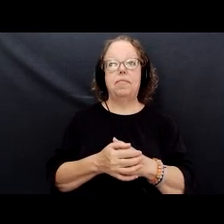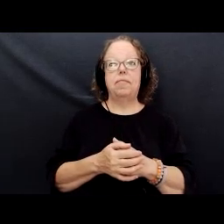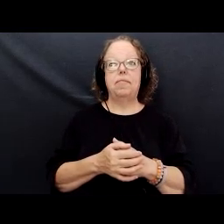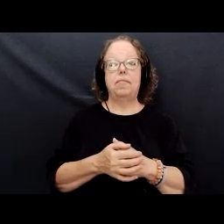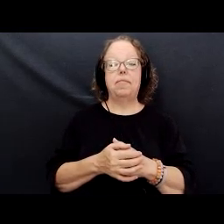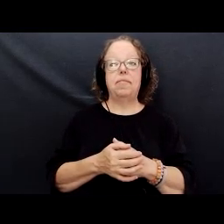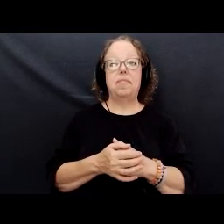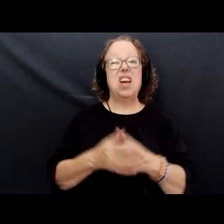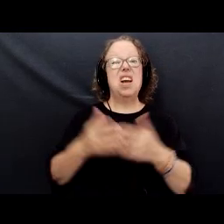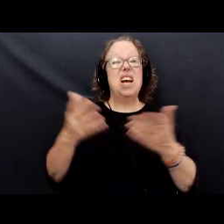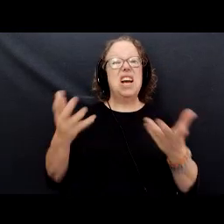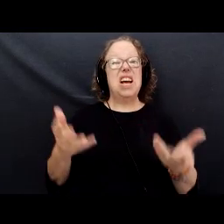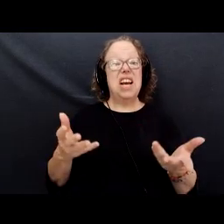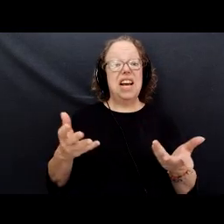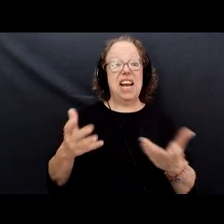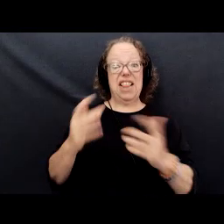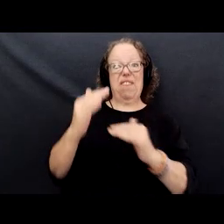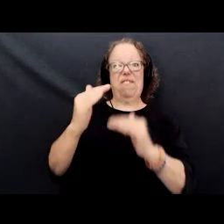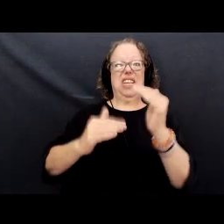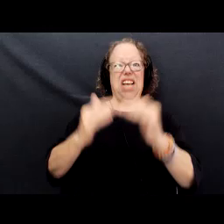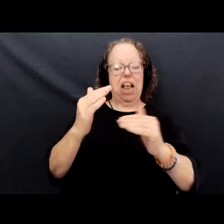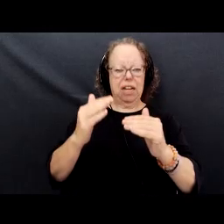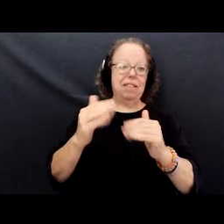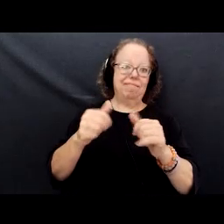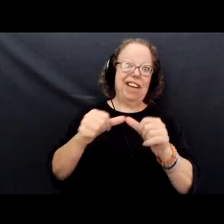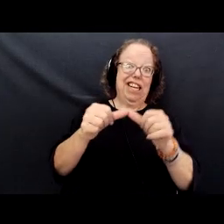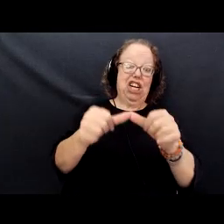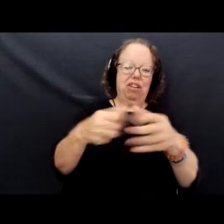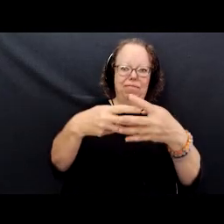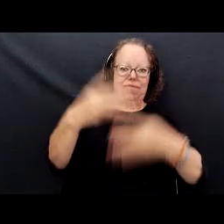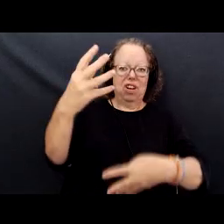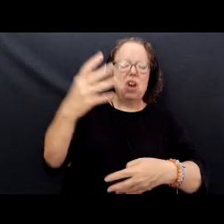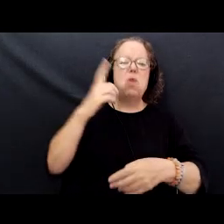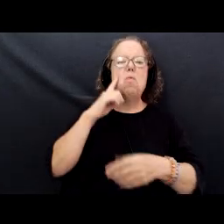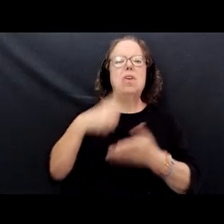So, facilities continued. So, we're going to discuss the ongoing efforts to enhance